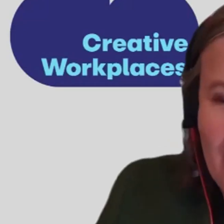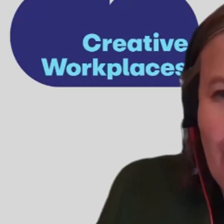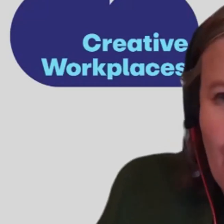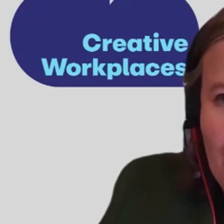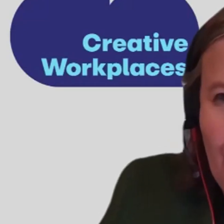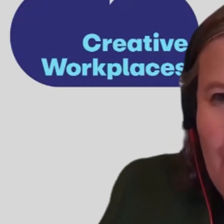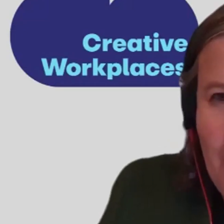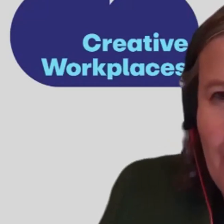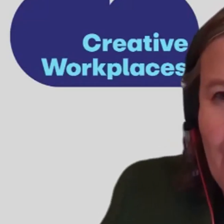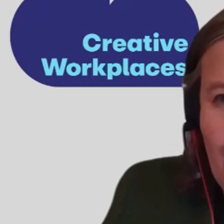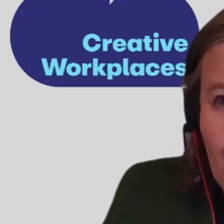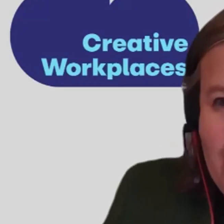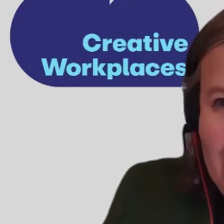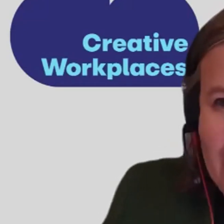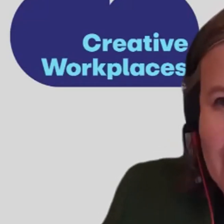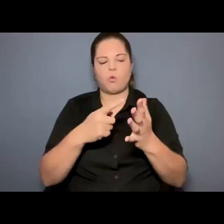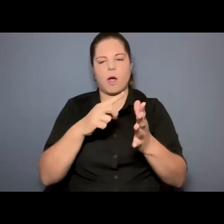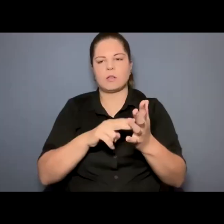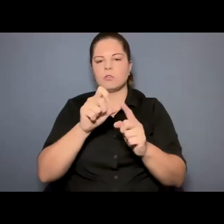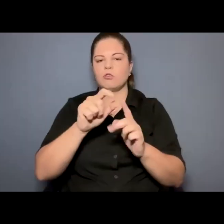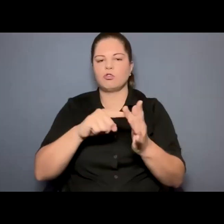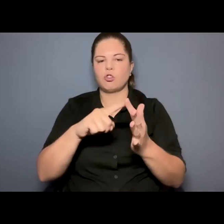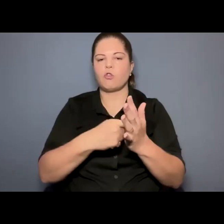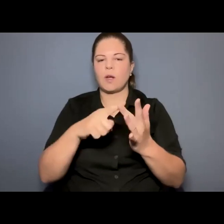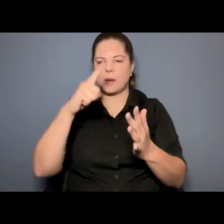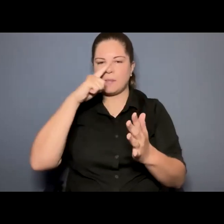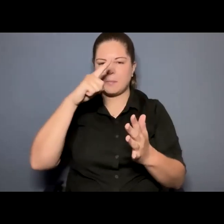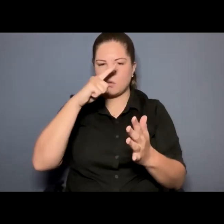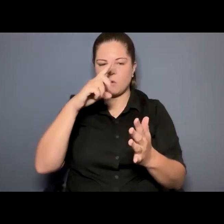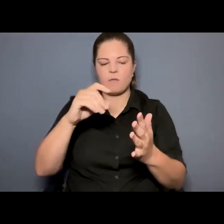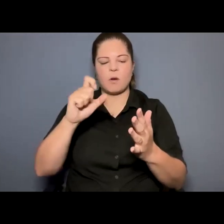the Wurundjeri People of the Kulin Nation, and pay my respects to Elders past,